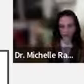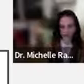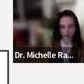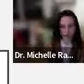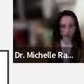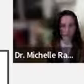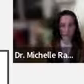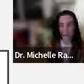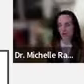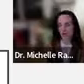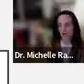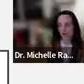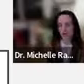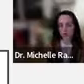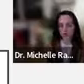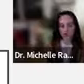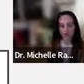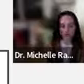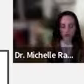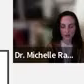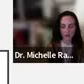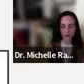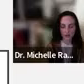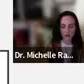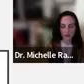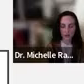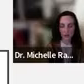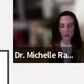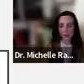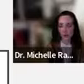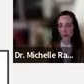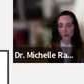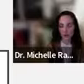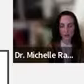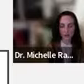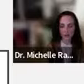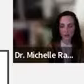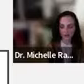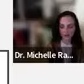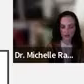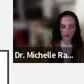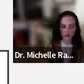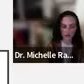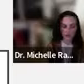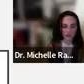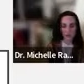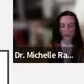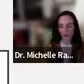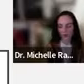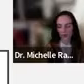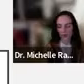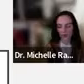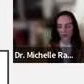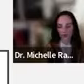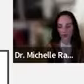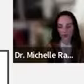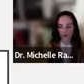y. So the MR any technology has been studied for the last 20 years. rs in a whole host of different in a whole host of different capacities. Looking at it for treatment Looking at it for treatments for